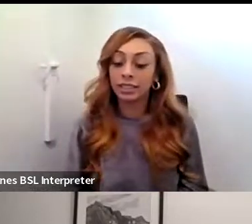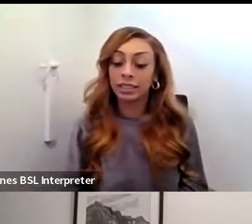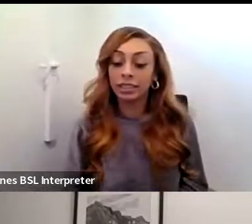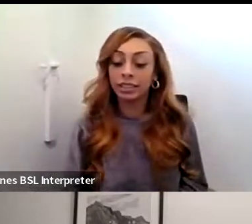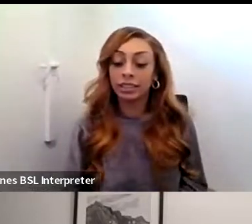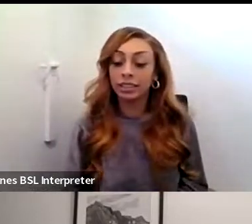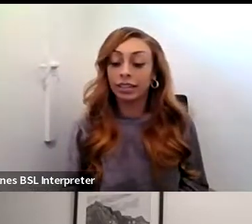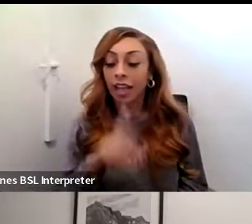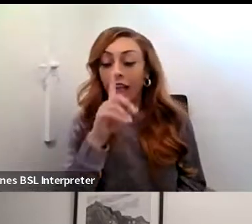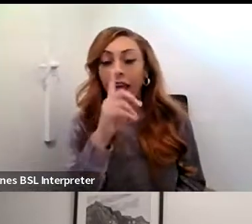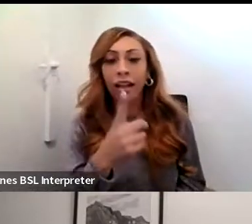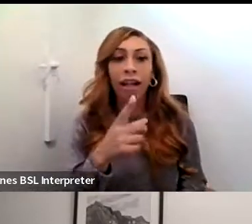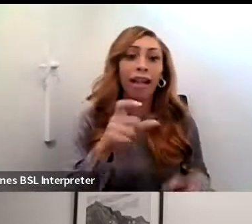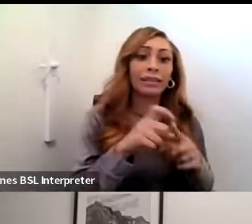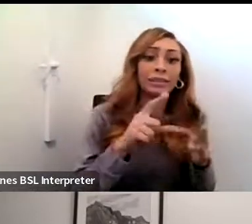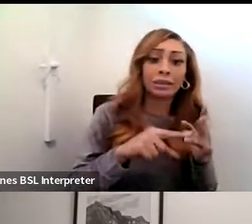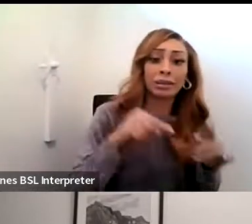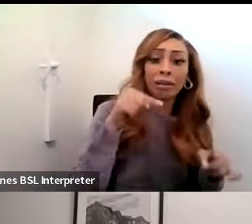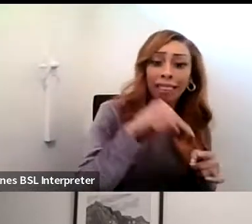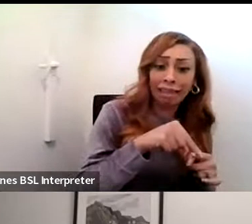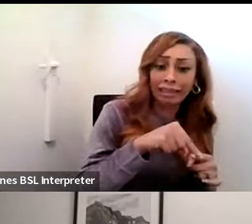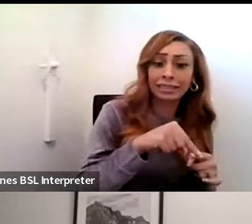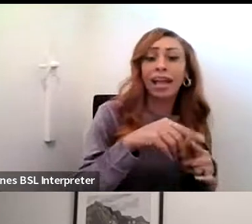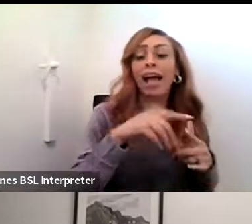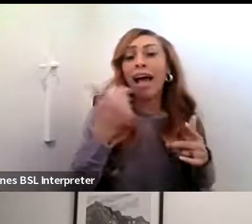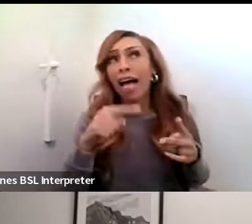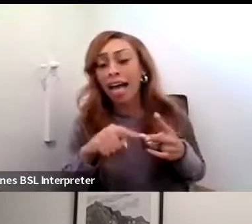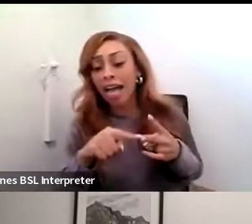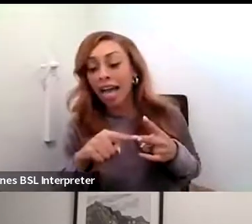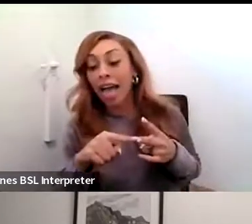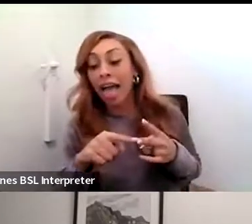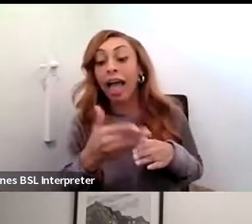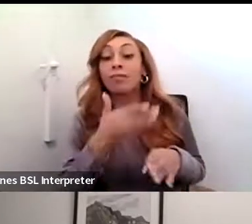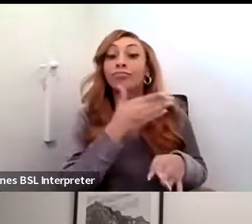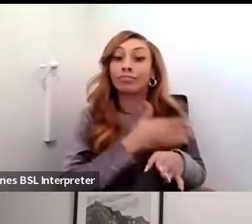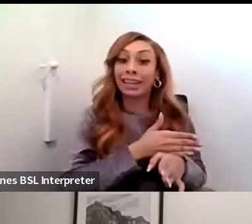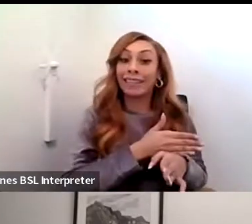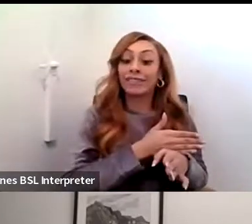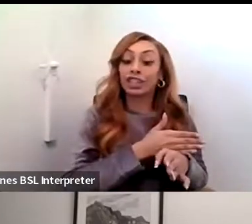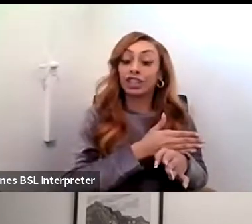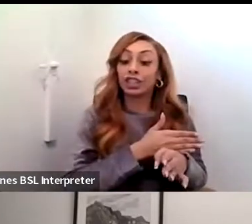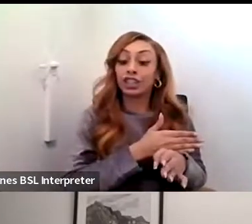and then suddenly, I think what happened, we did a previous show called A Conversation